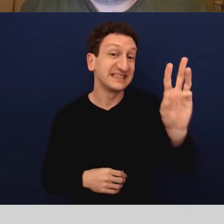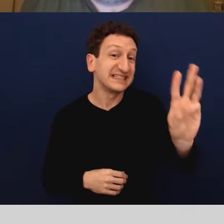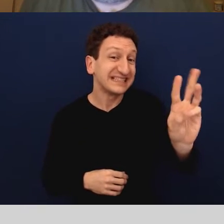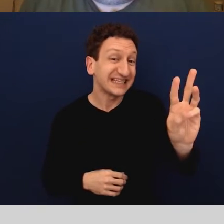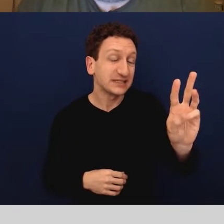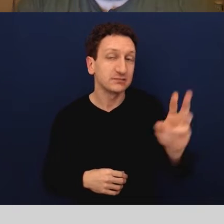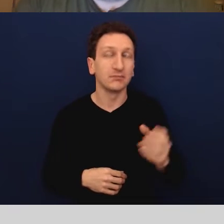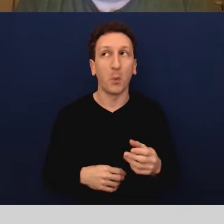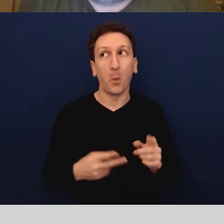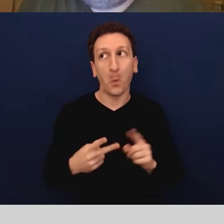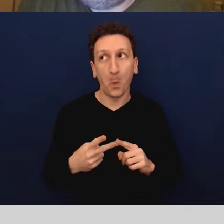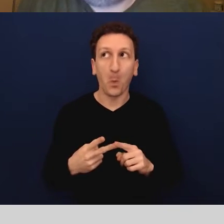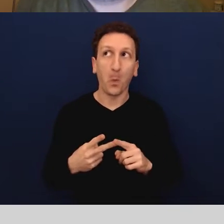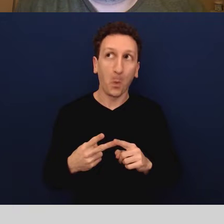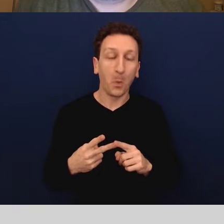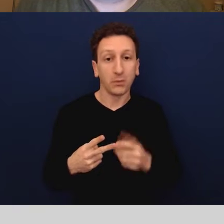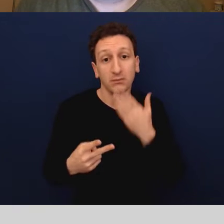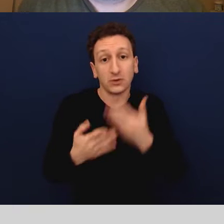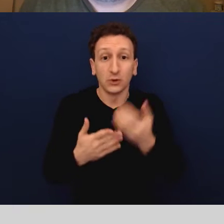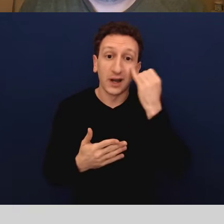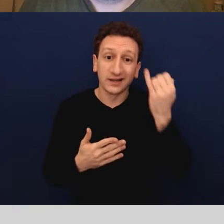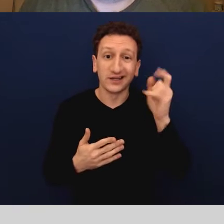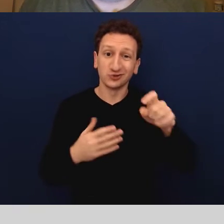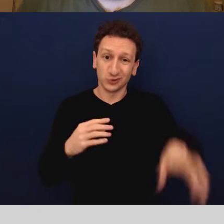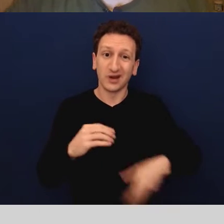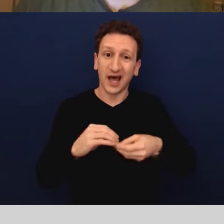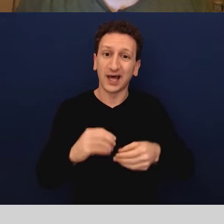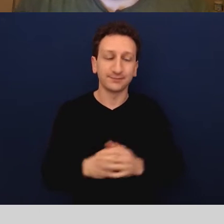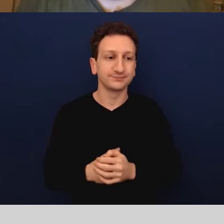Yes, that's a future, of course you should have tell that. We use SRV.